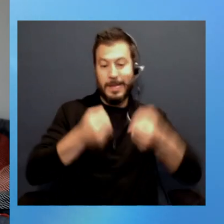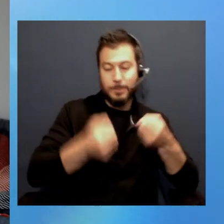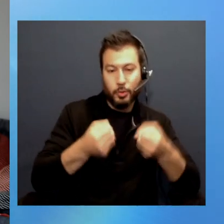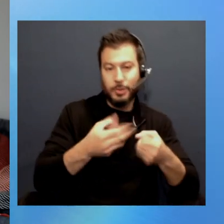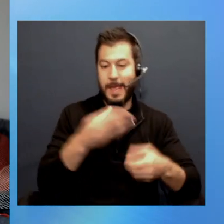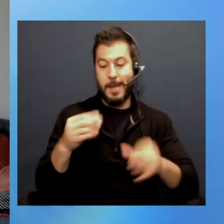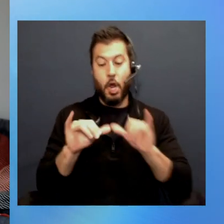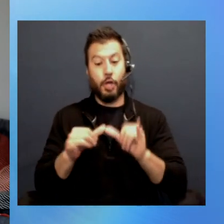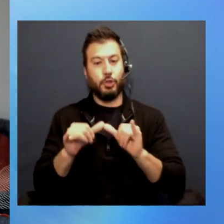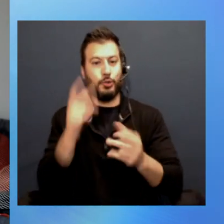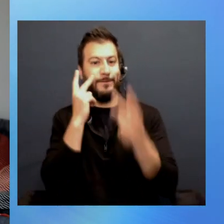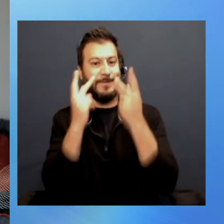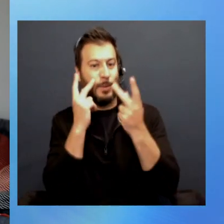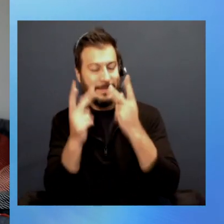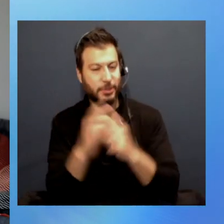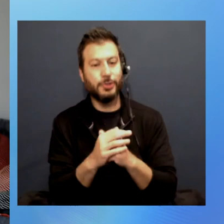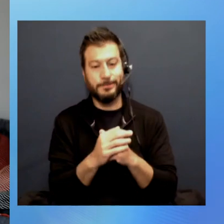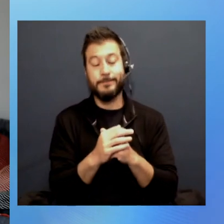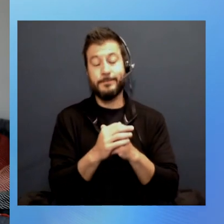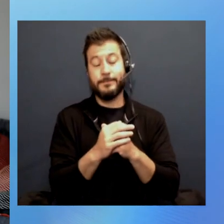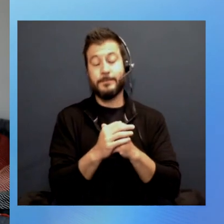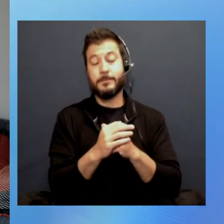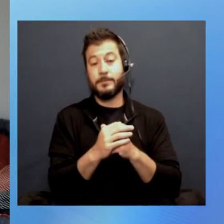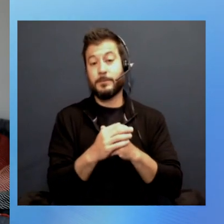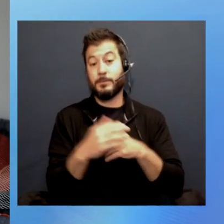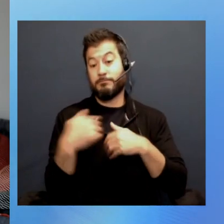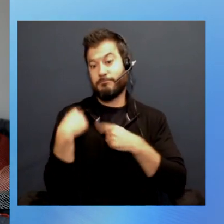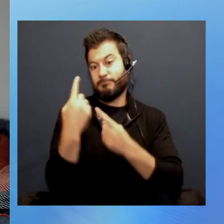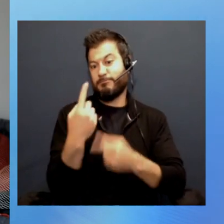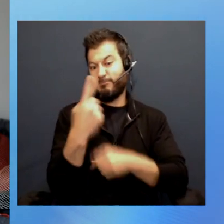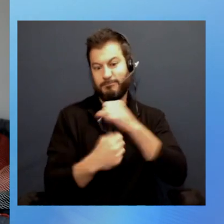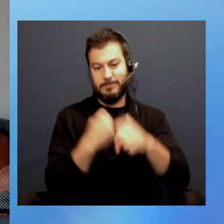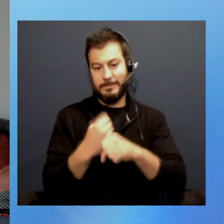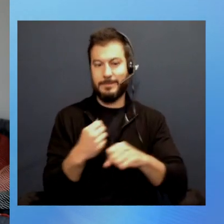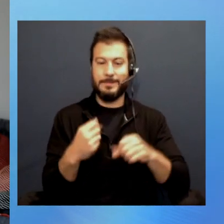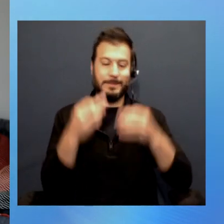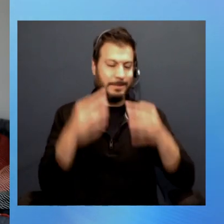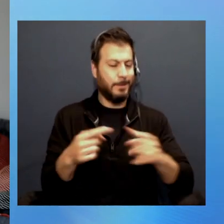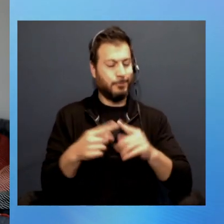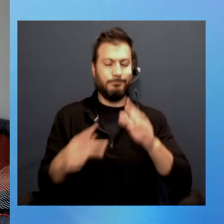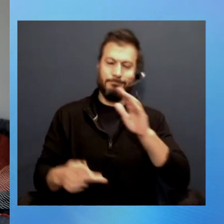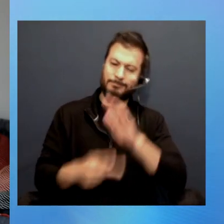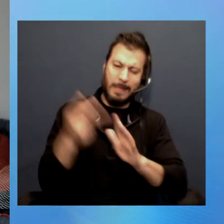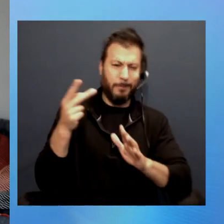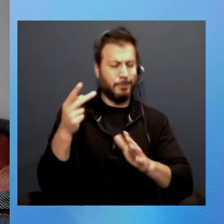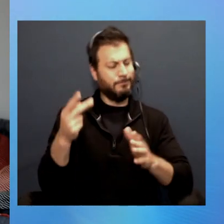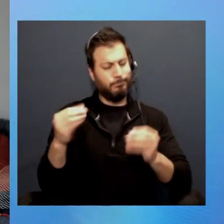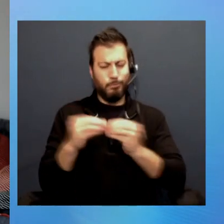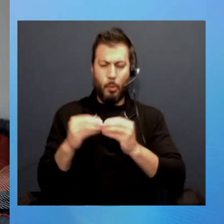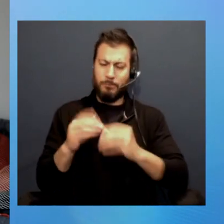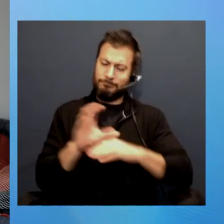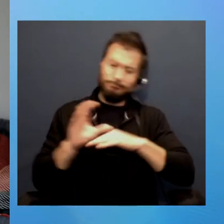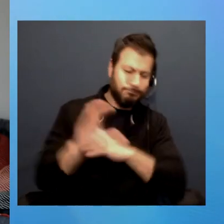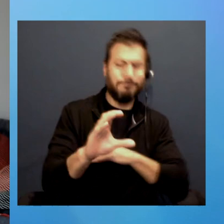such as automotive and architectural visualization. For the last year, we decided to double down on the development of